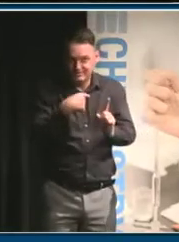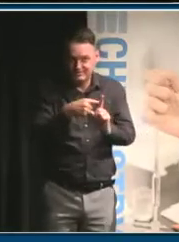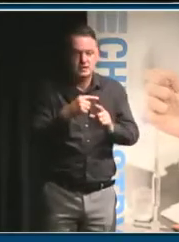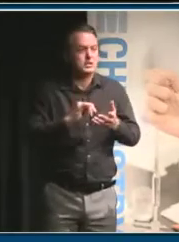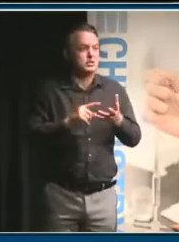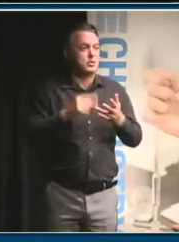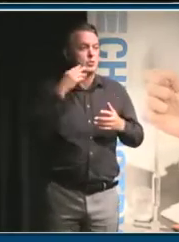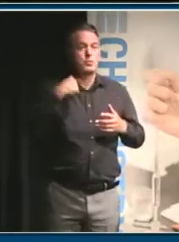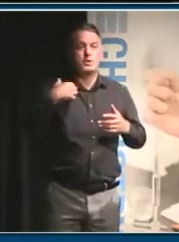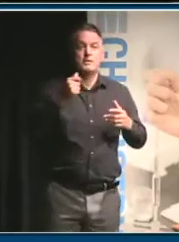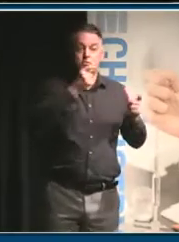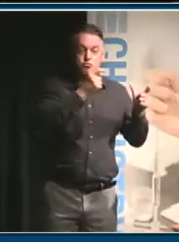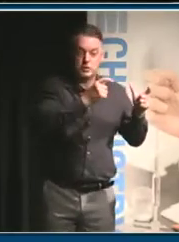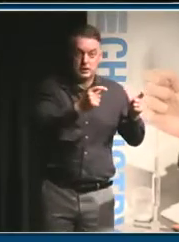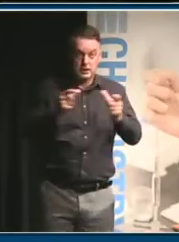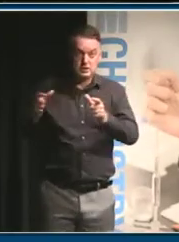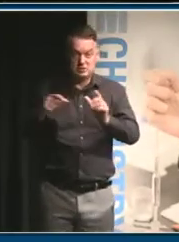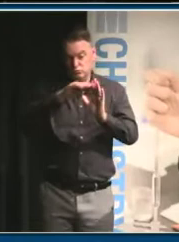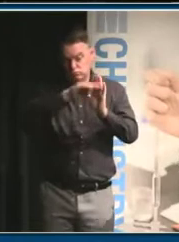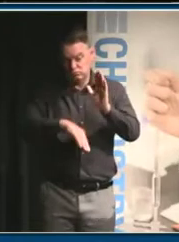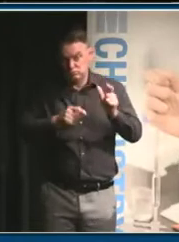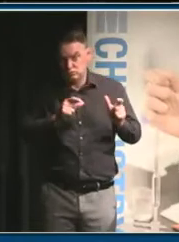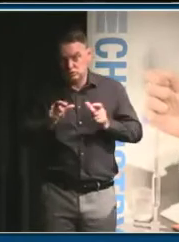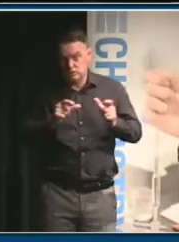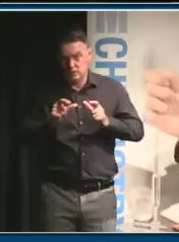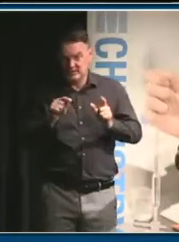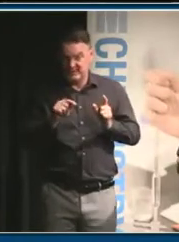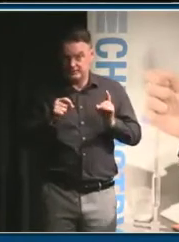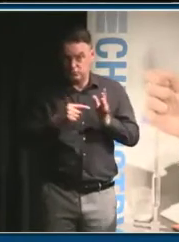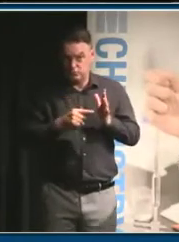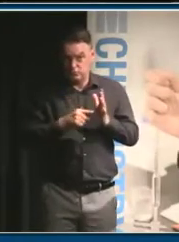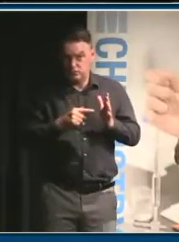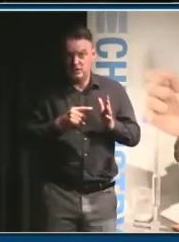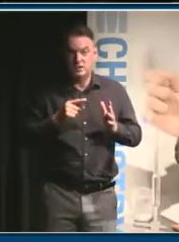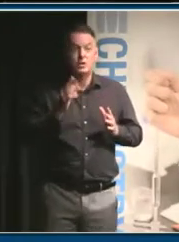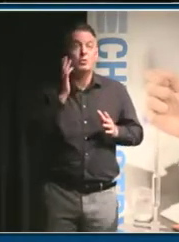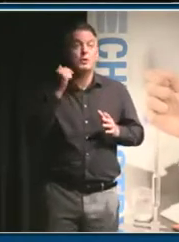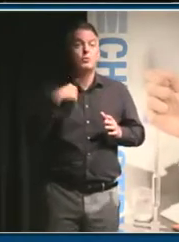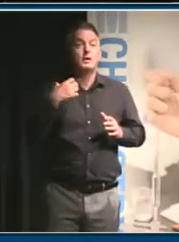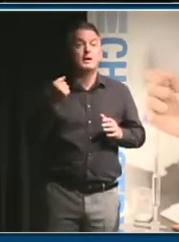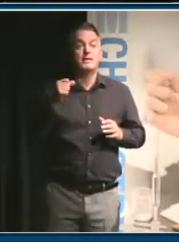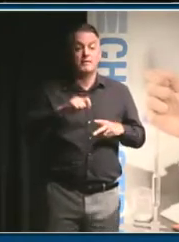have regulations which are important, until we invent alternatives, we are passionately dependent